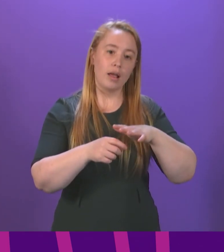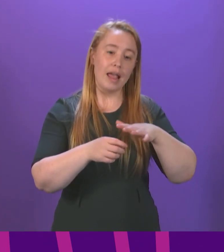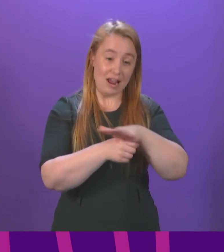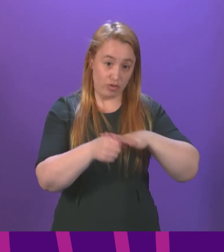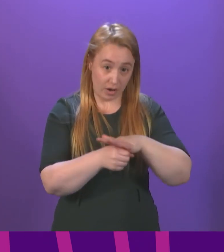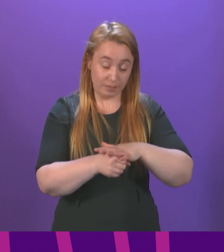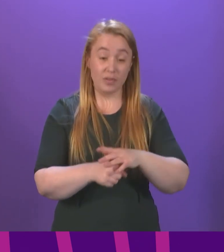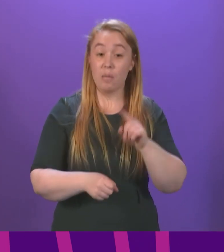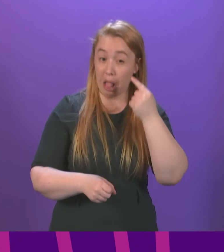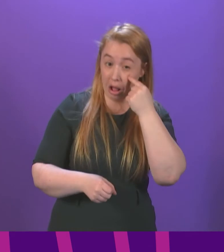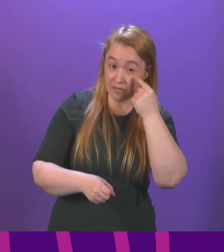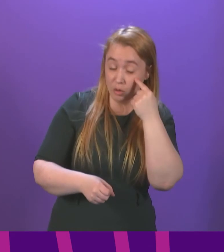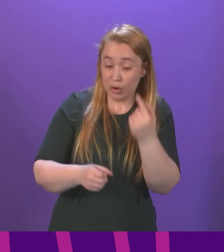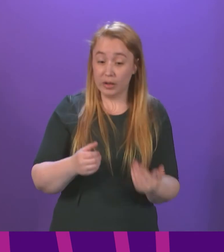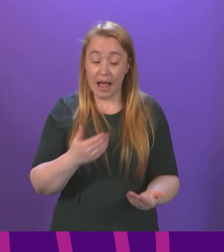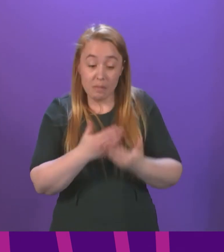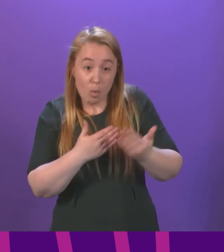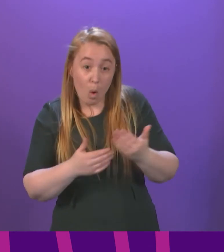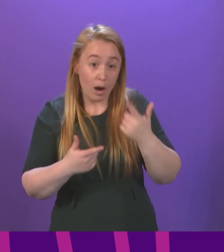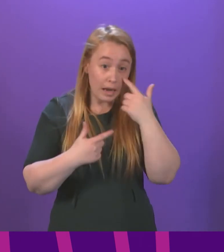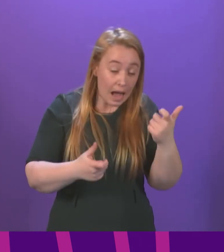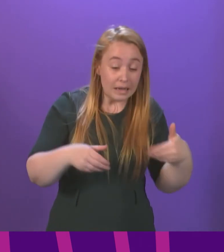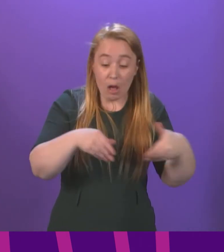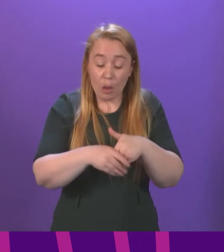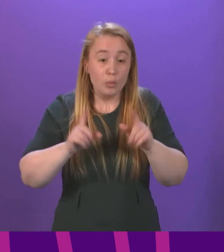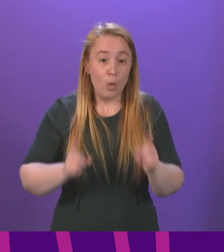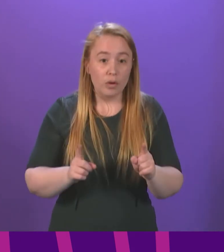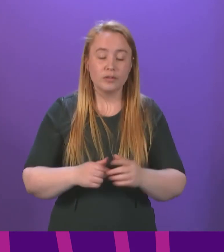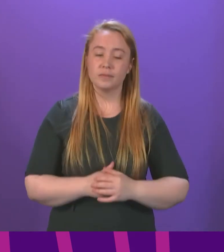look at the matter to see what more we can do to push the message even further out.